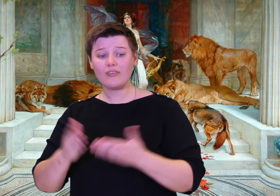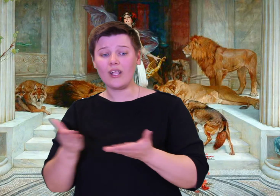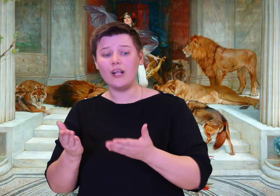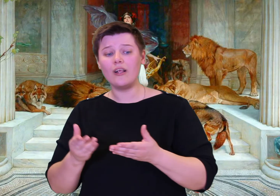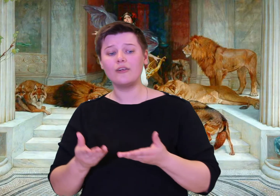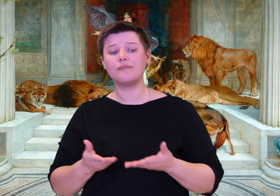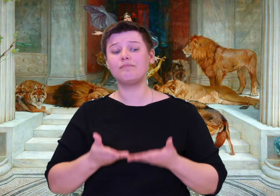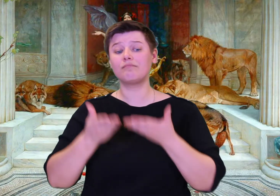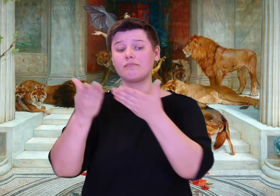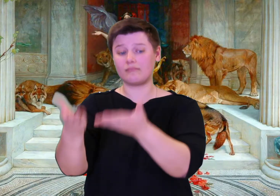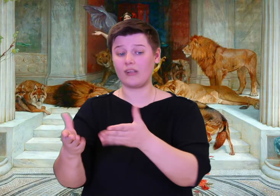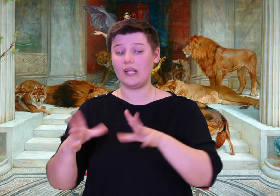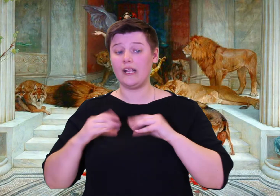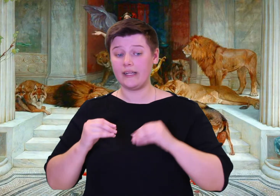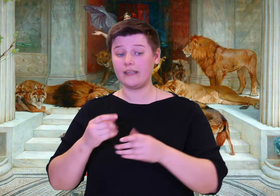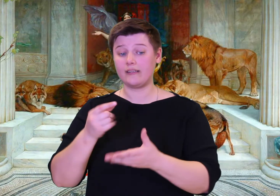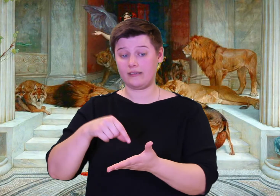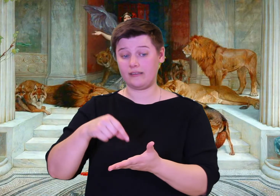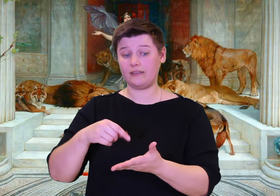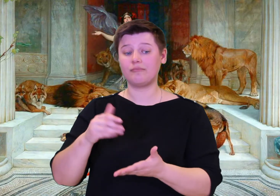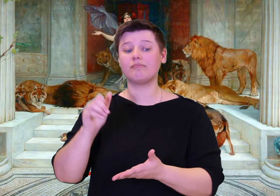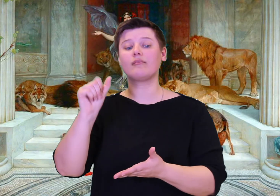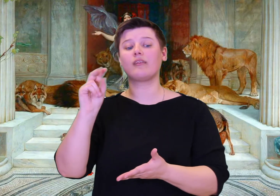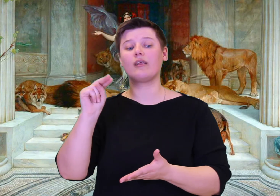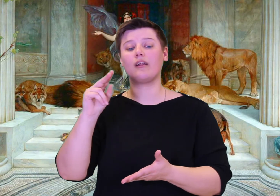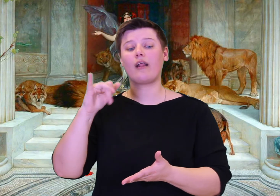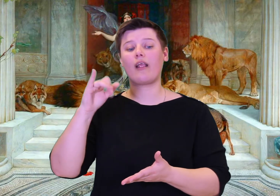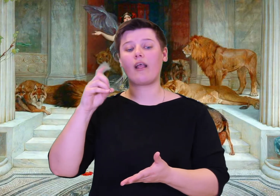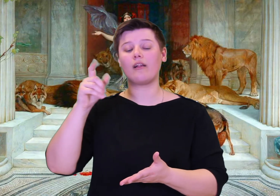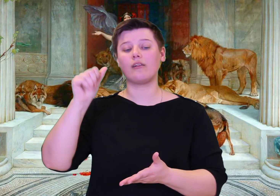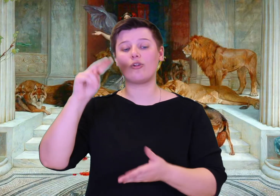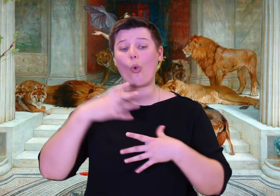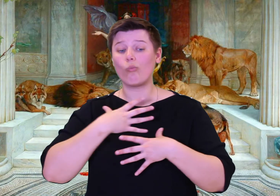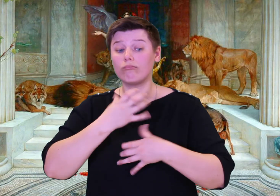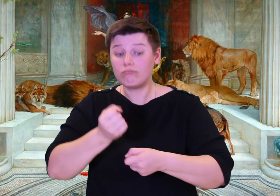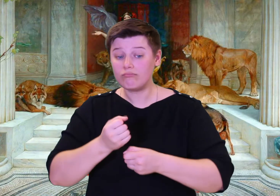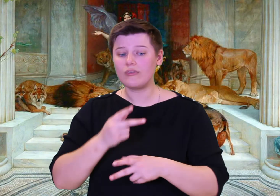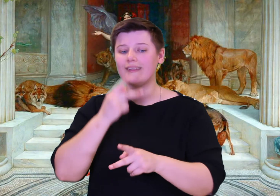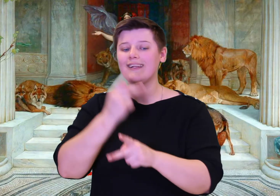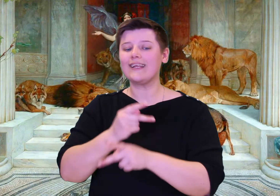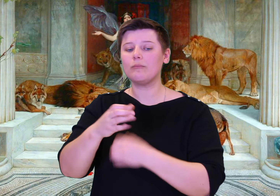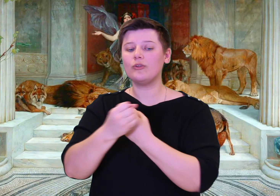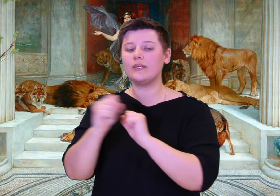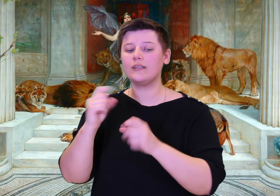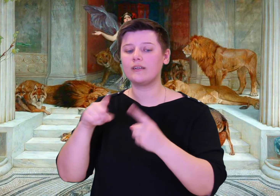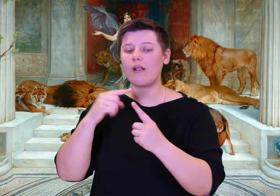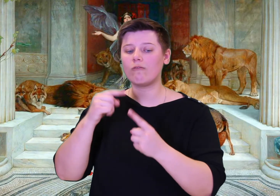Your men were turned to pigs in Circe's house, and crammed in pens. Do you imagine